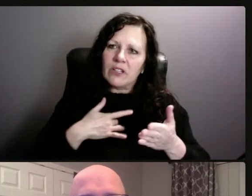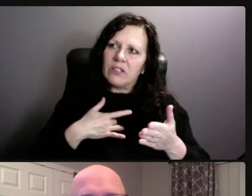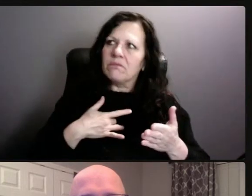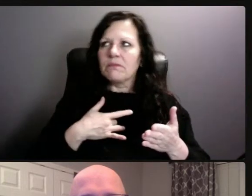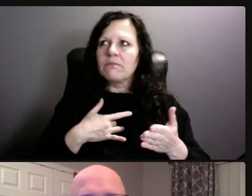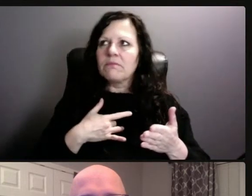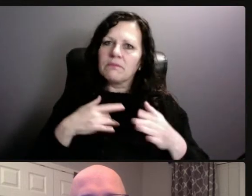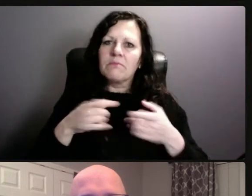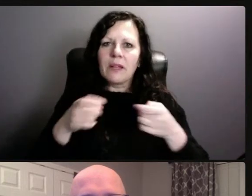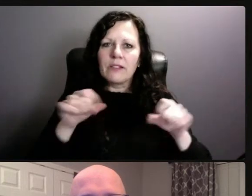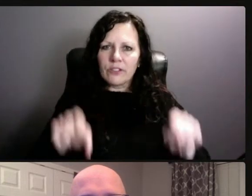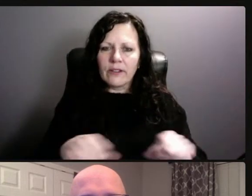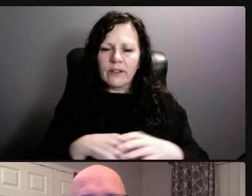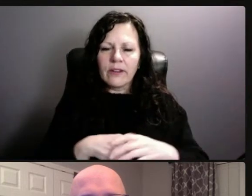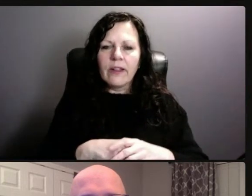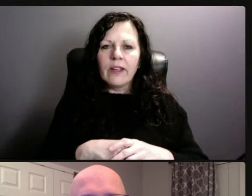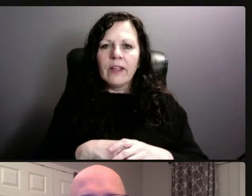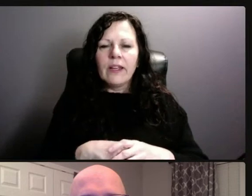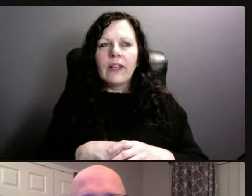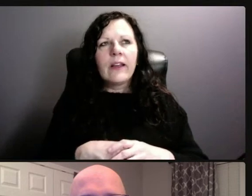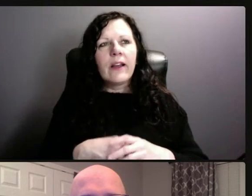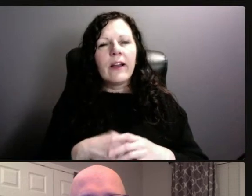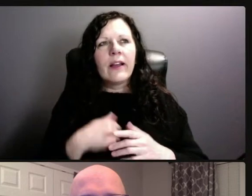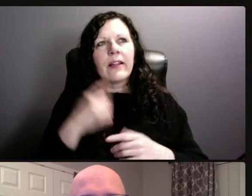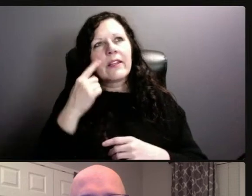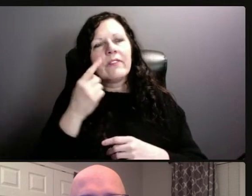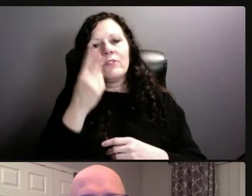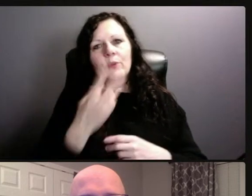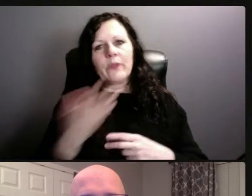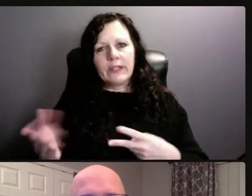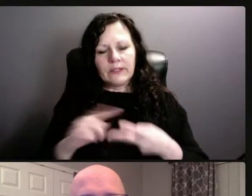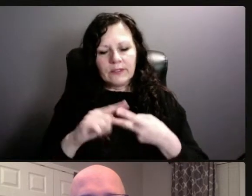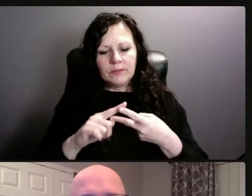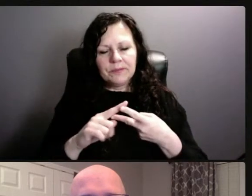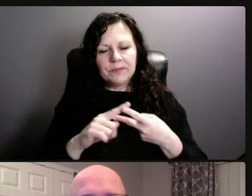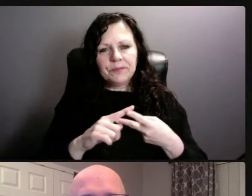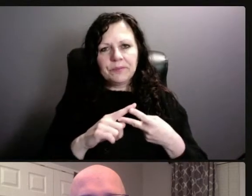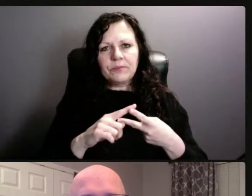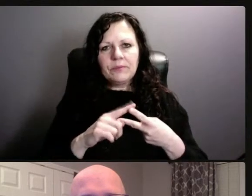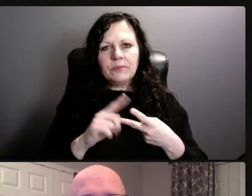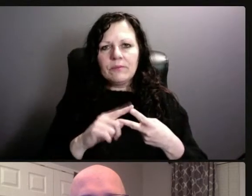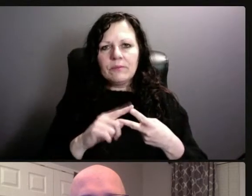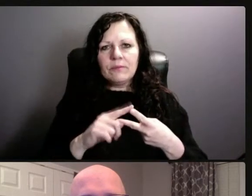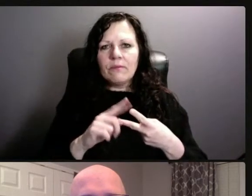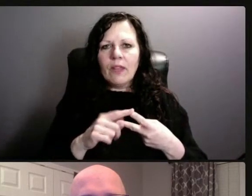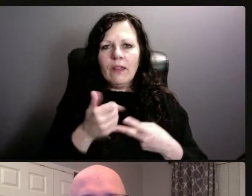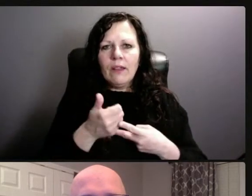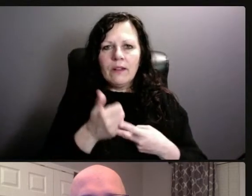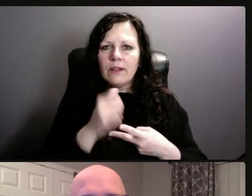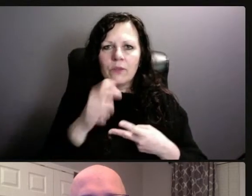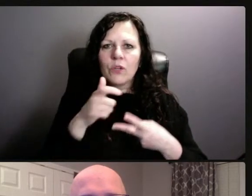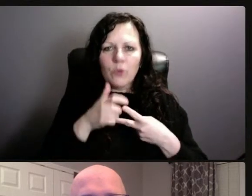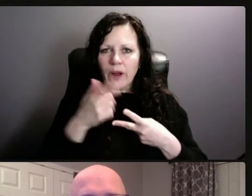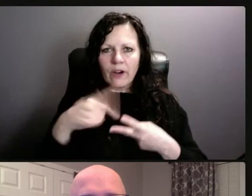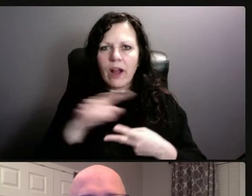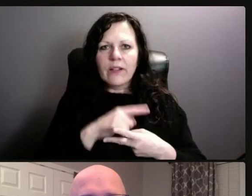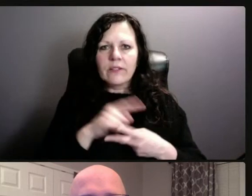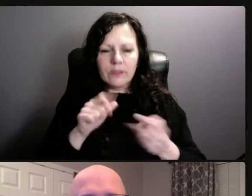KEEPING THE PUBLIC THINGS PALATABLE FOR THE PUBLIC I